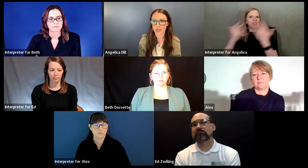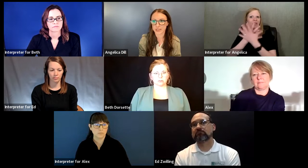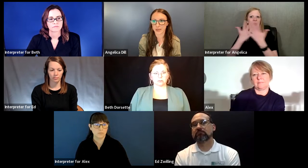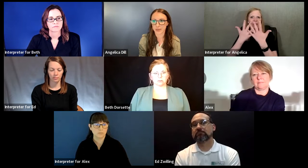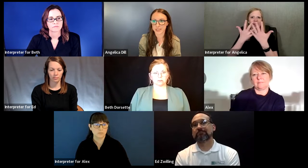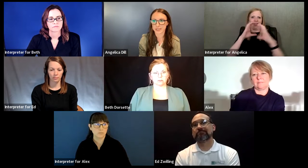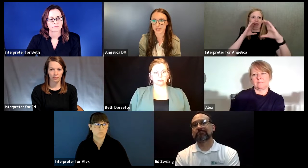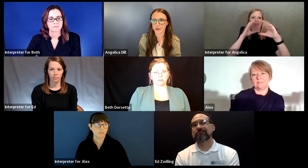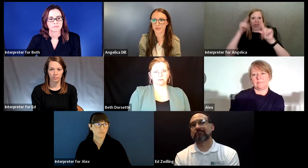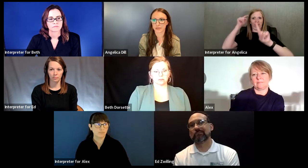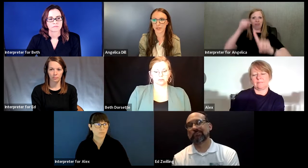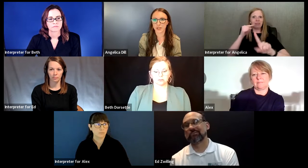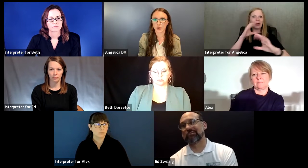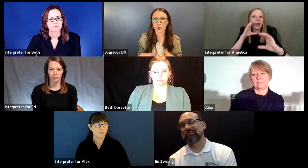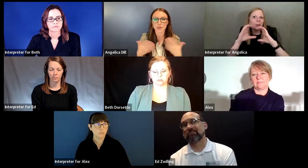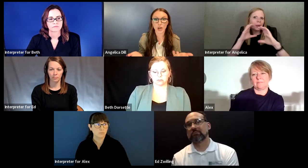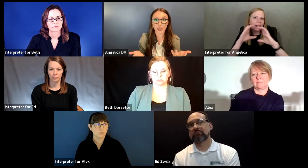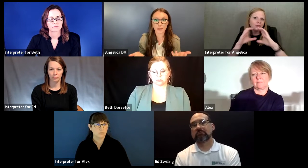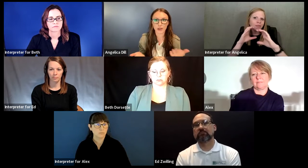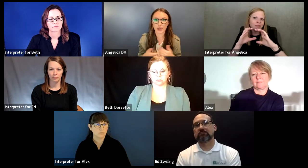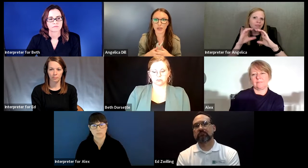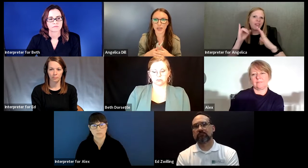And that's the center of what we're talking about here.